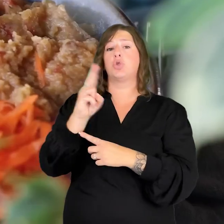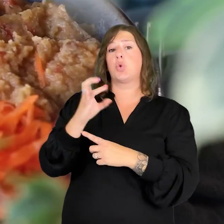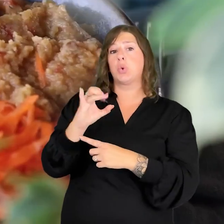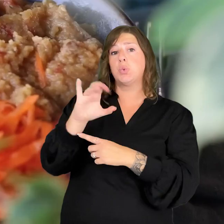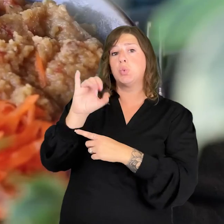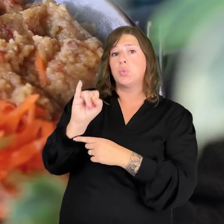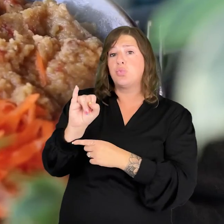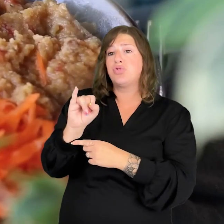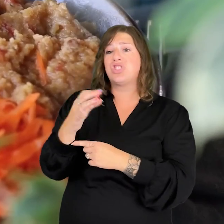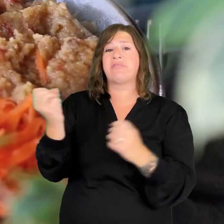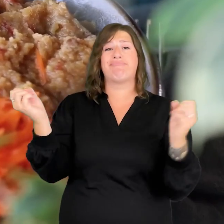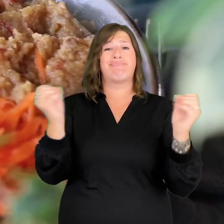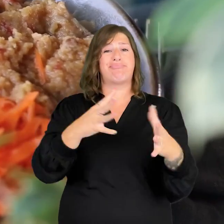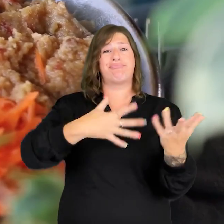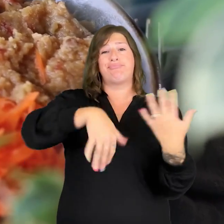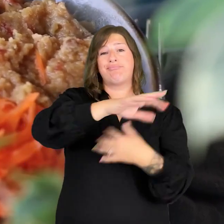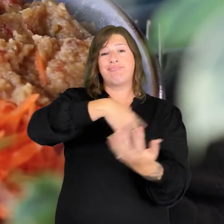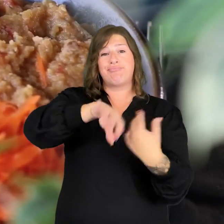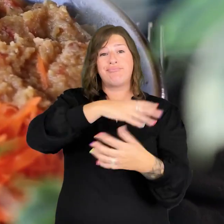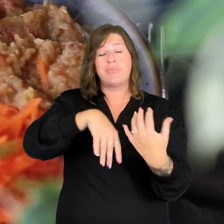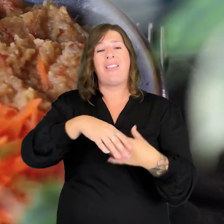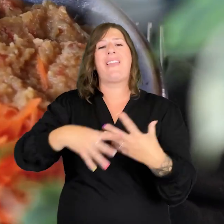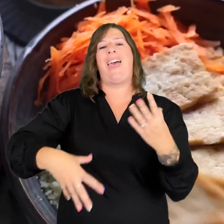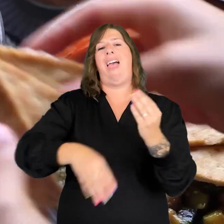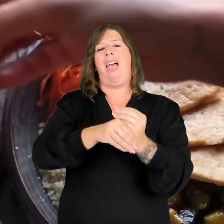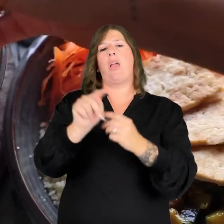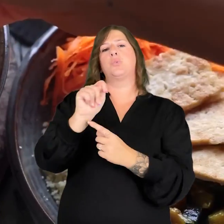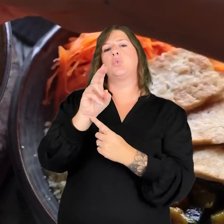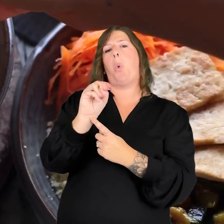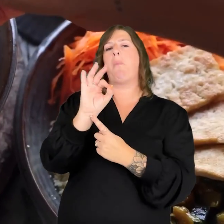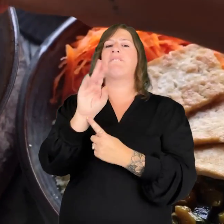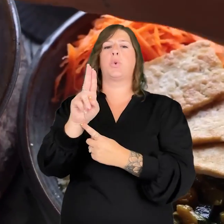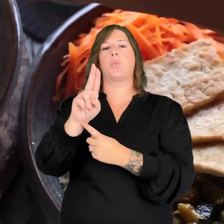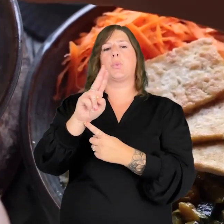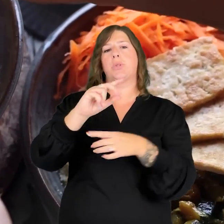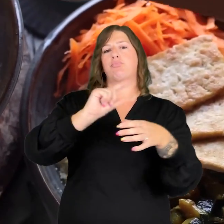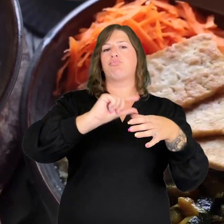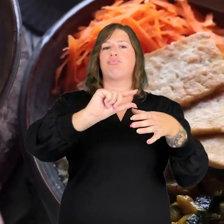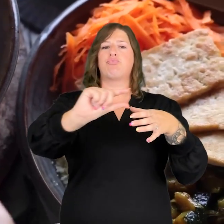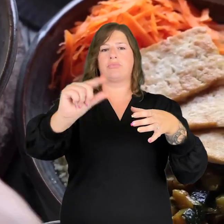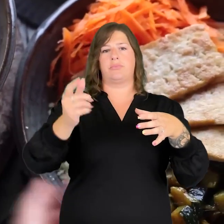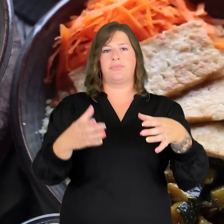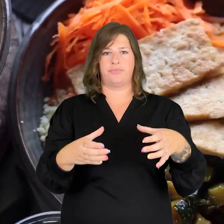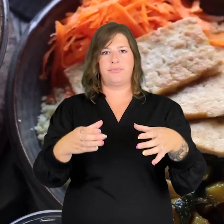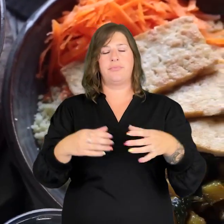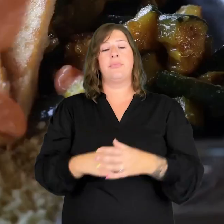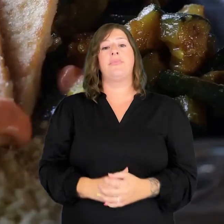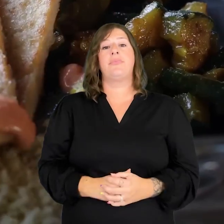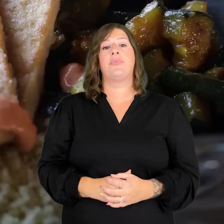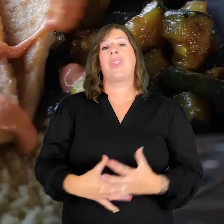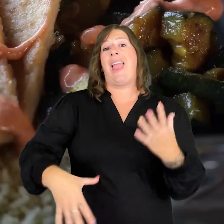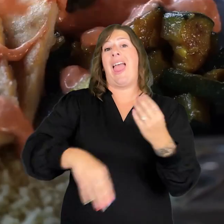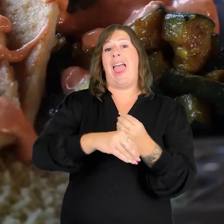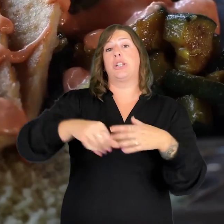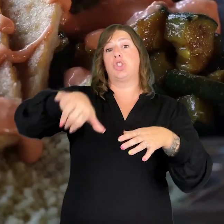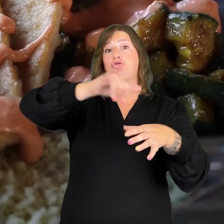the remaining half of the cooked zucchini, and all of the remaining tofu. We're going to drizzle over the remaining dressing,